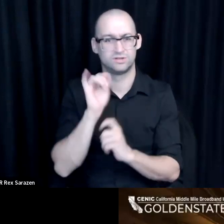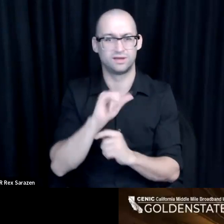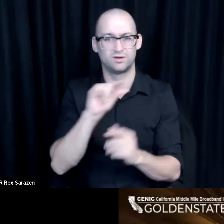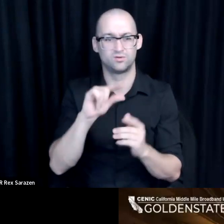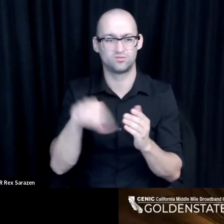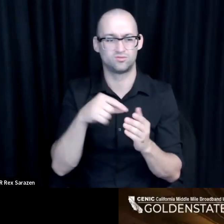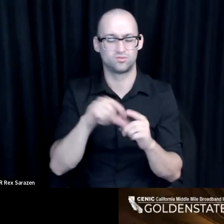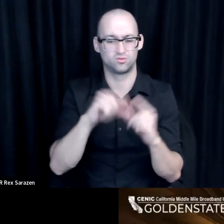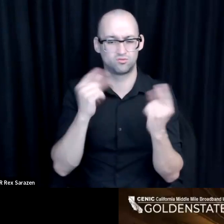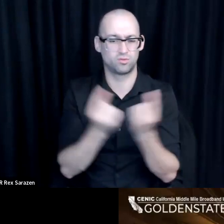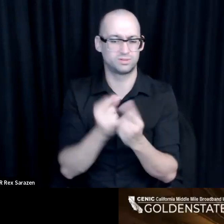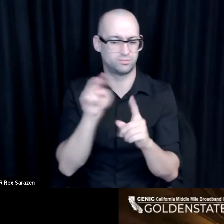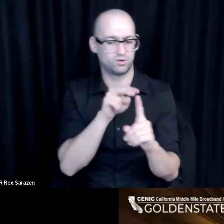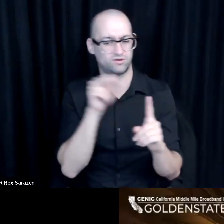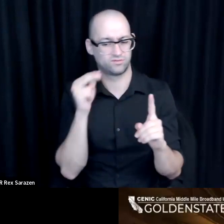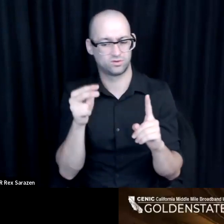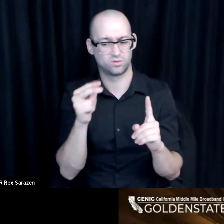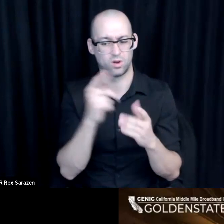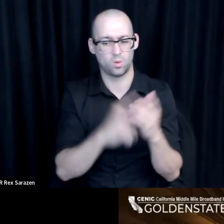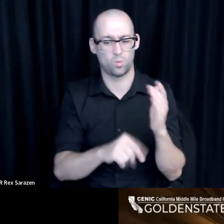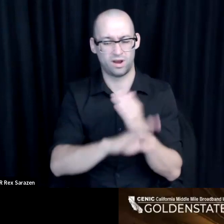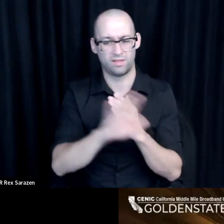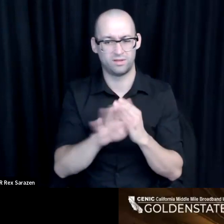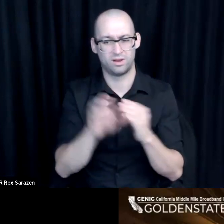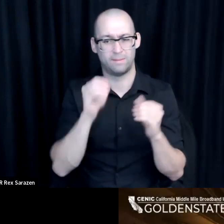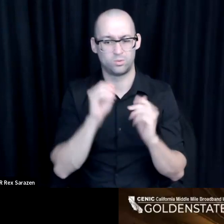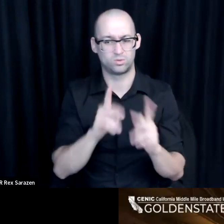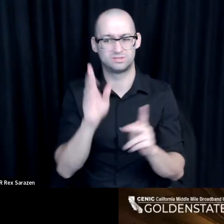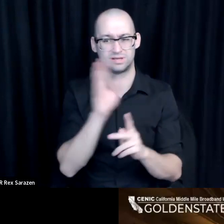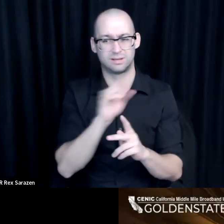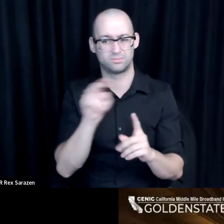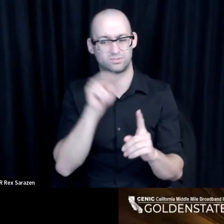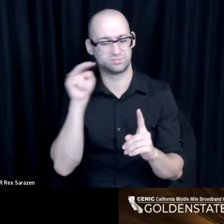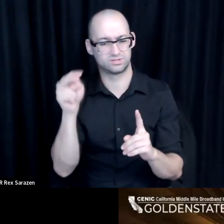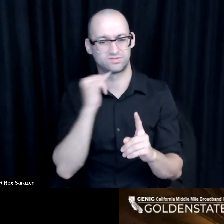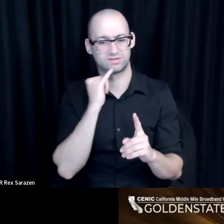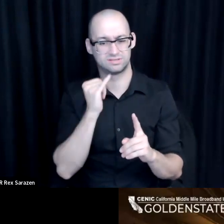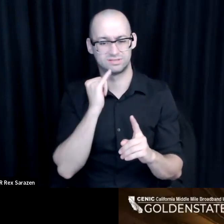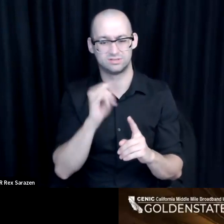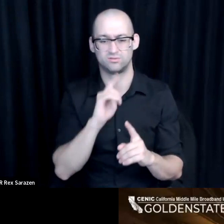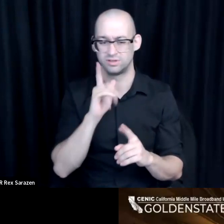on what their opportunities and resources are. So really an eye-opening experience it covers